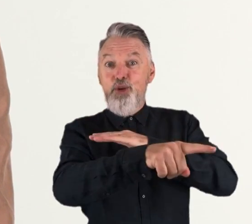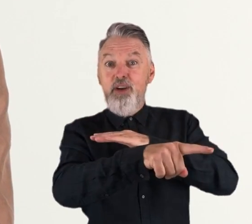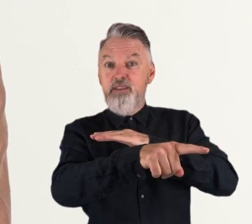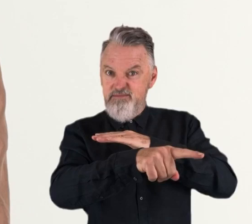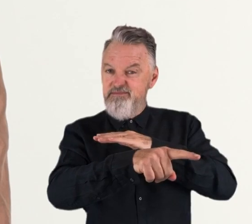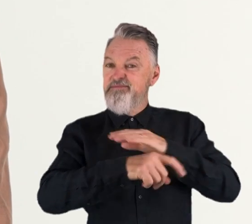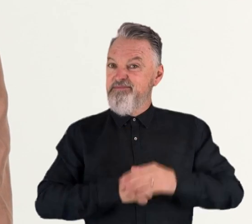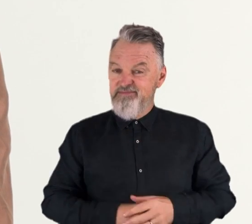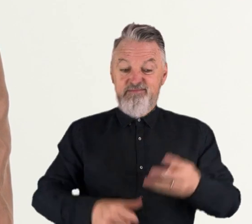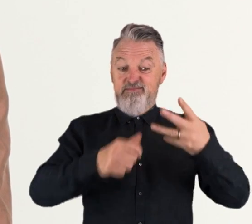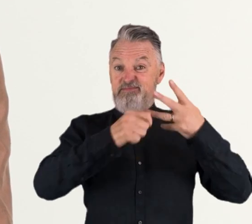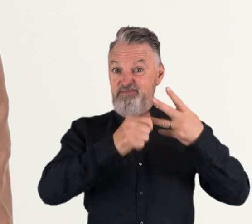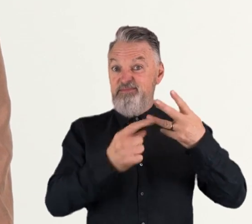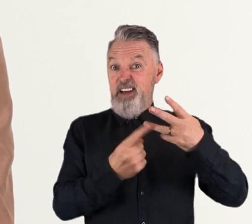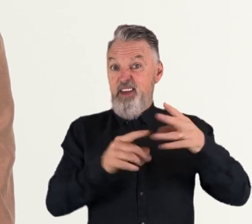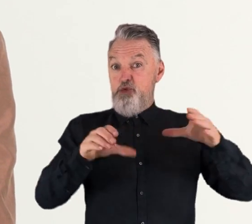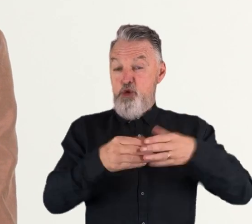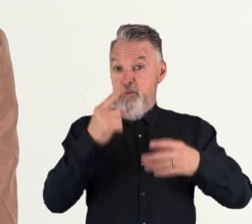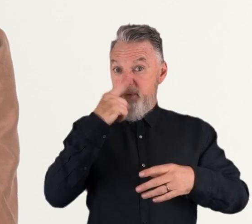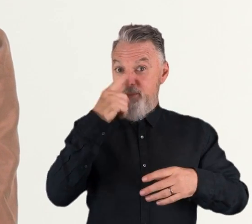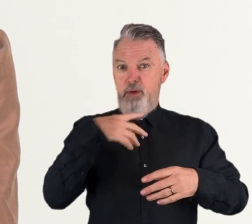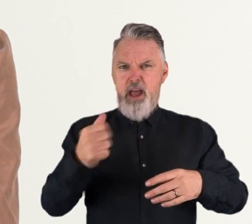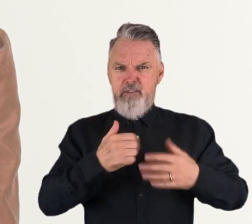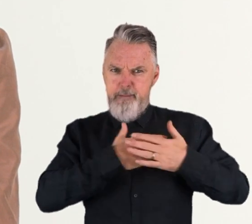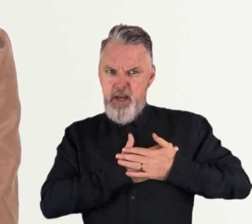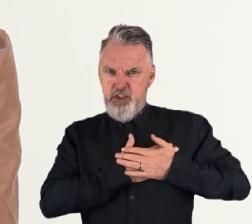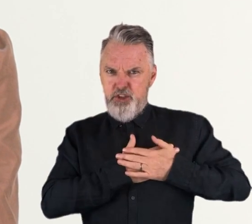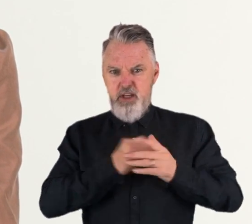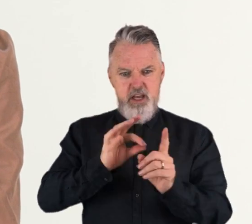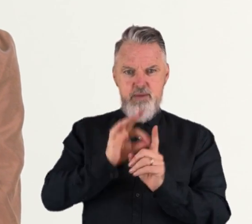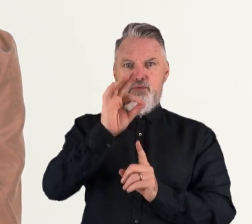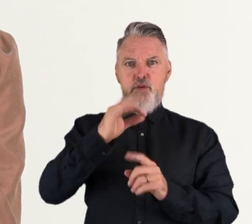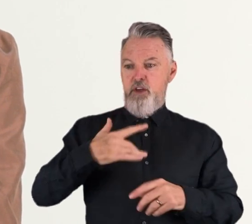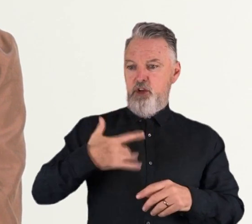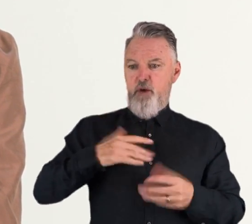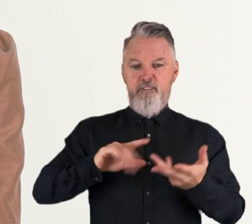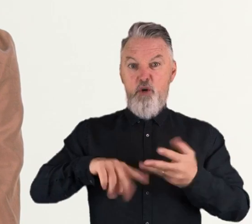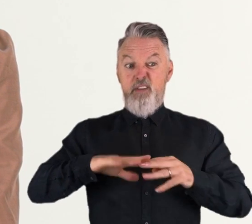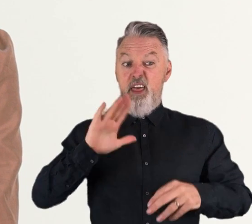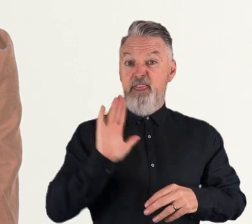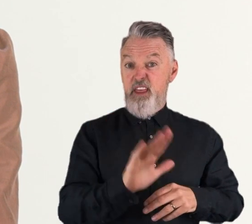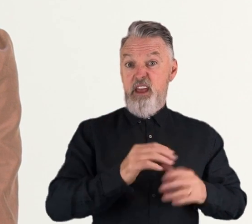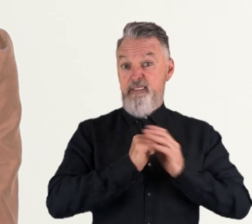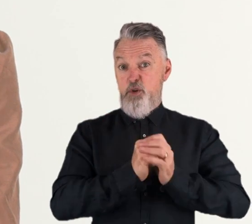We have a team of entrepreneurs who are led by passion to improve the life of their friend who experienced a life altering accident.